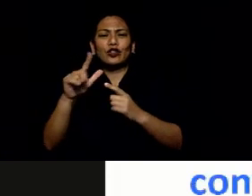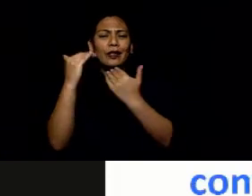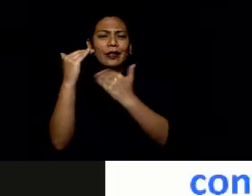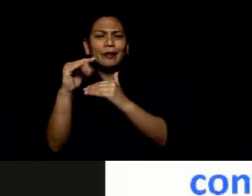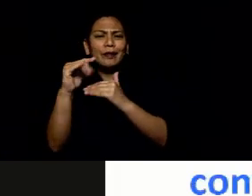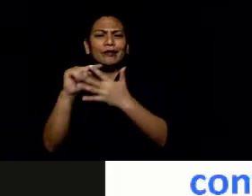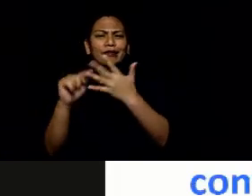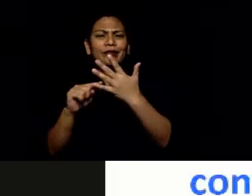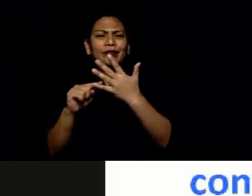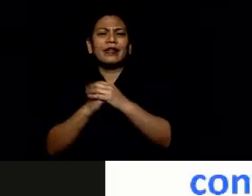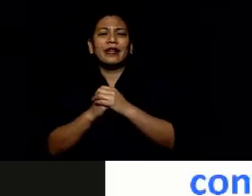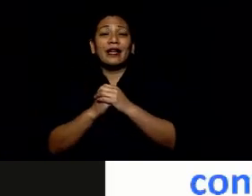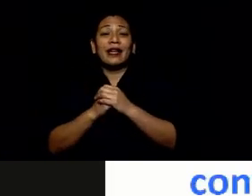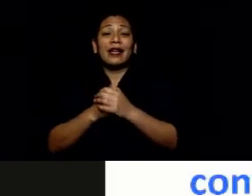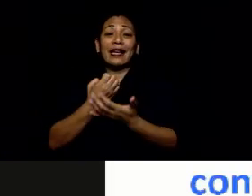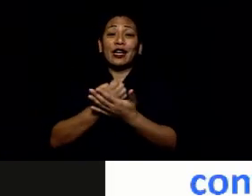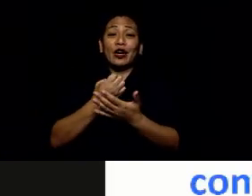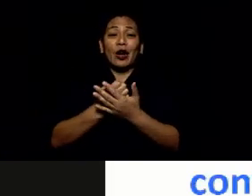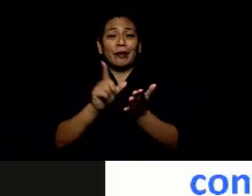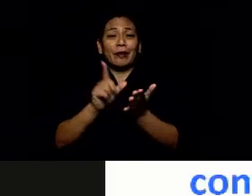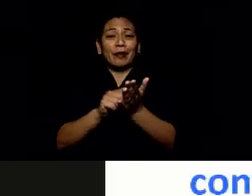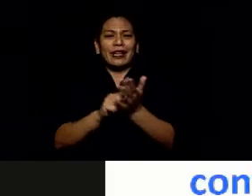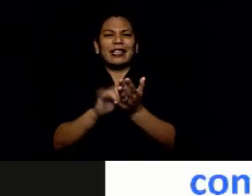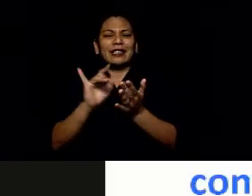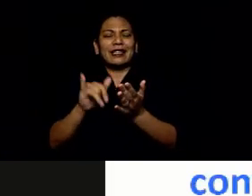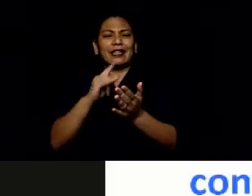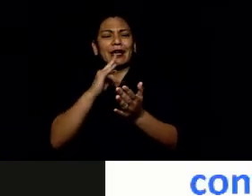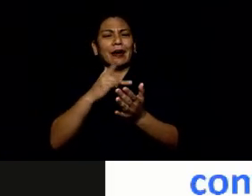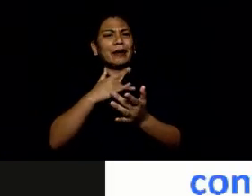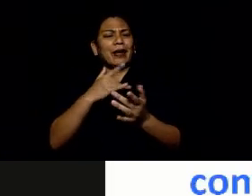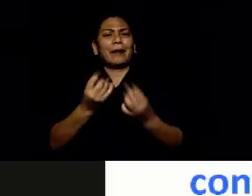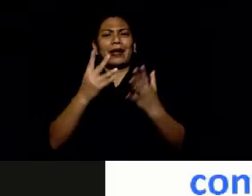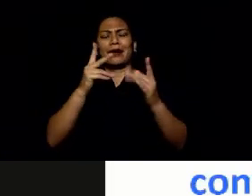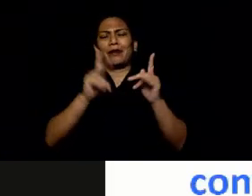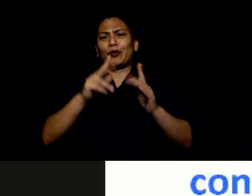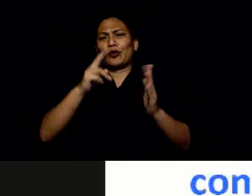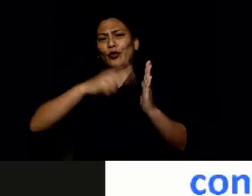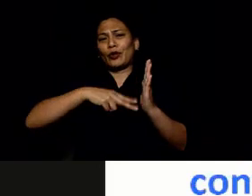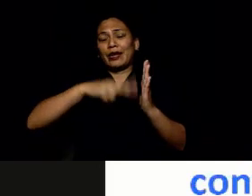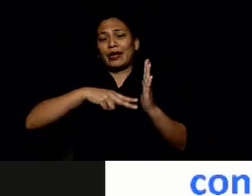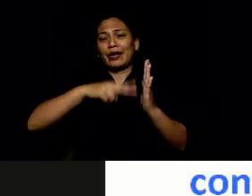one of the most prominent, uh, economic publications or academic journals.